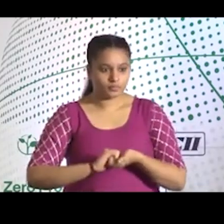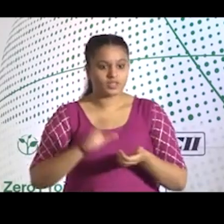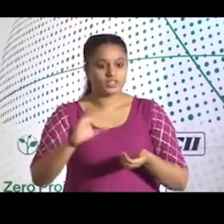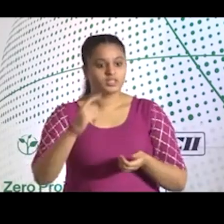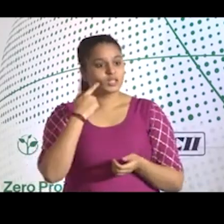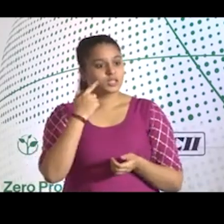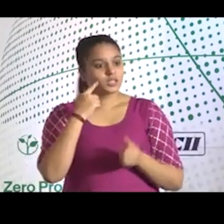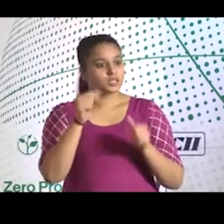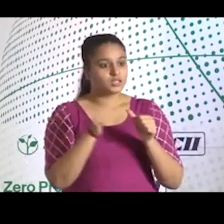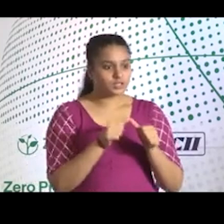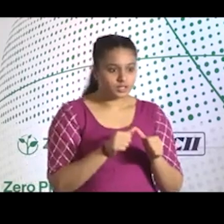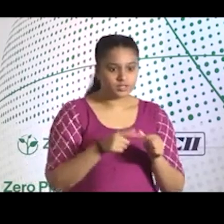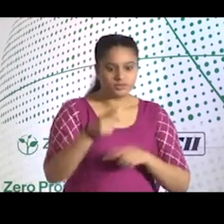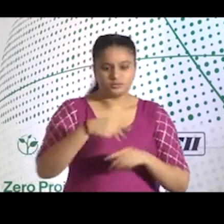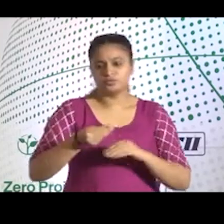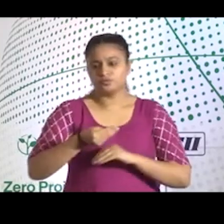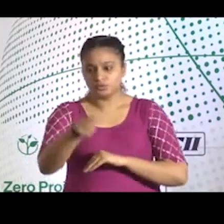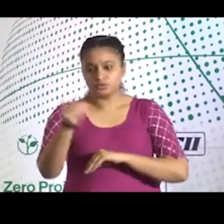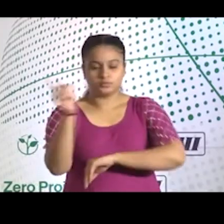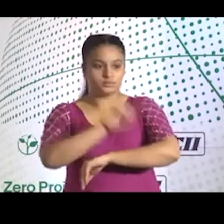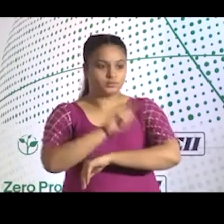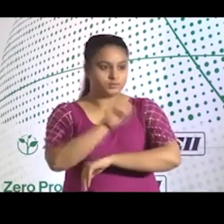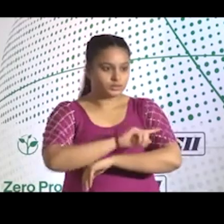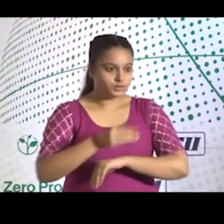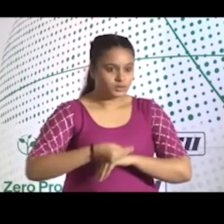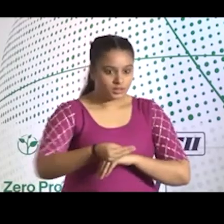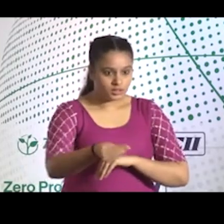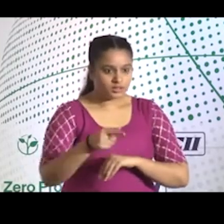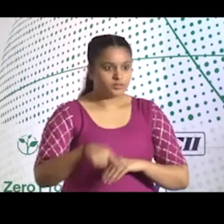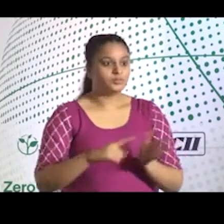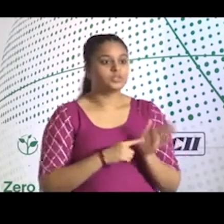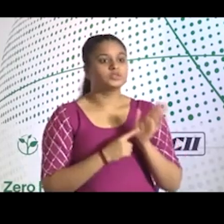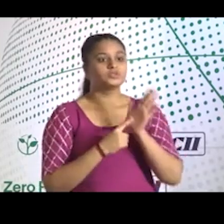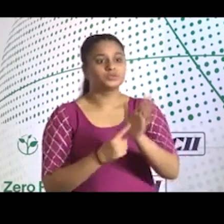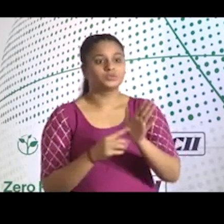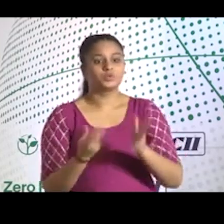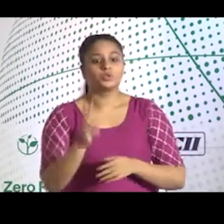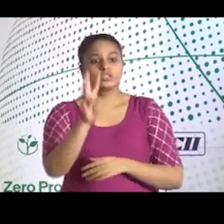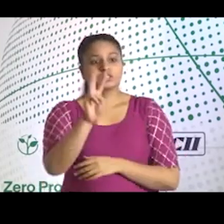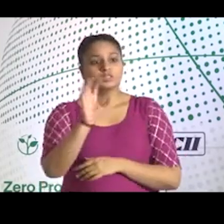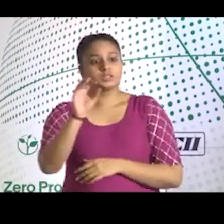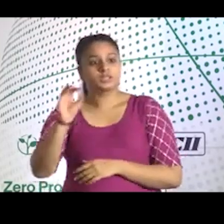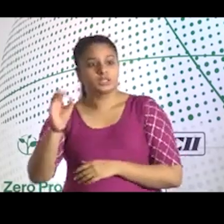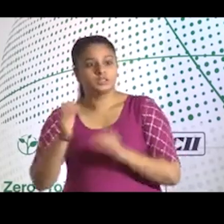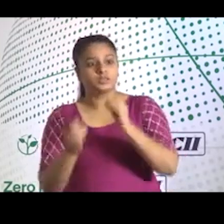In these two days, we've had representation of over 300 organizations.